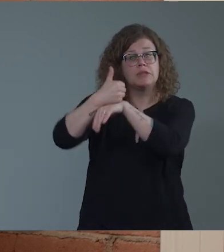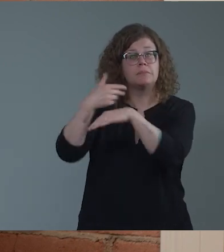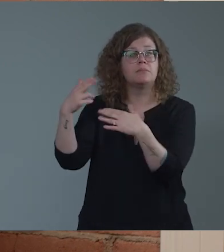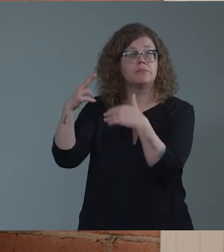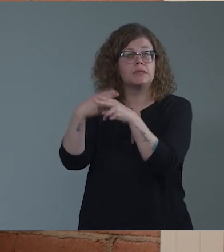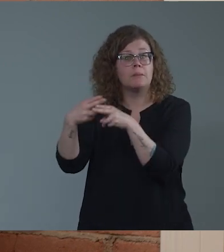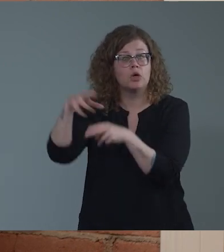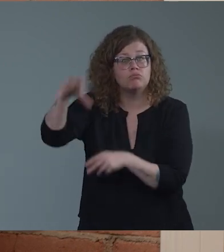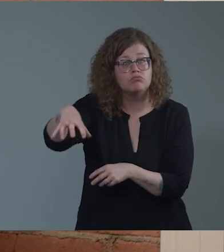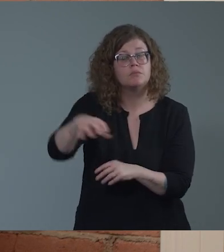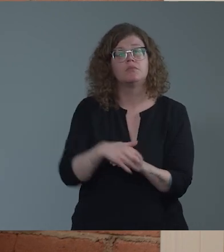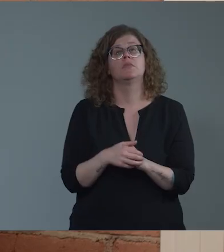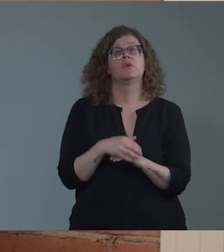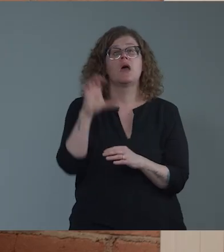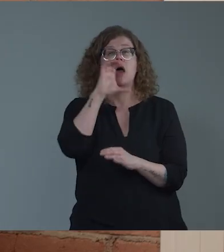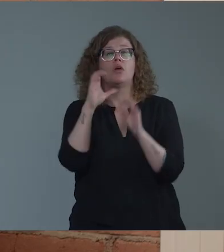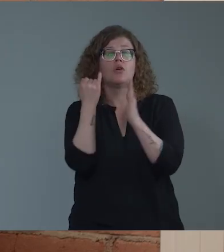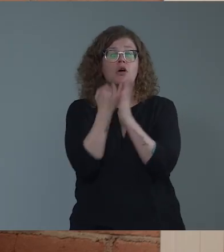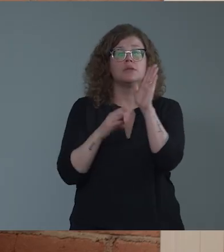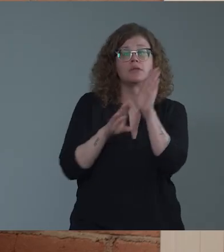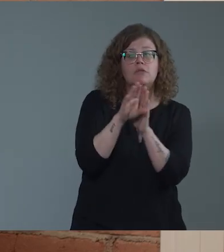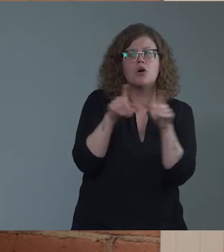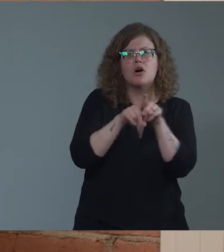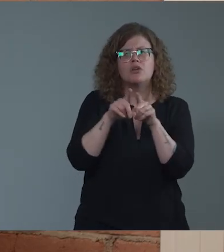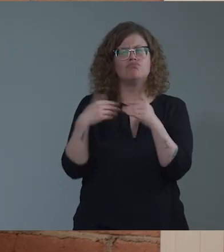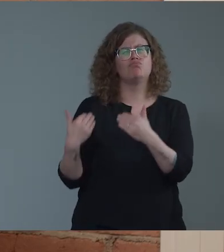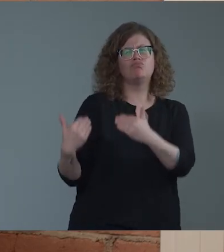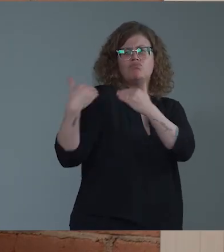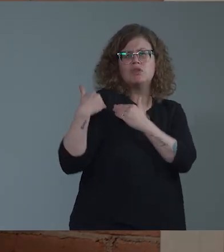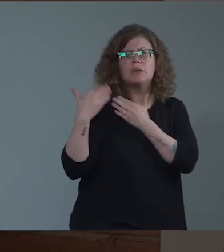In order to encourage more public art and support for arts and public art within our community.